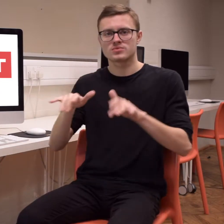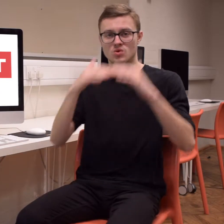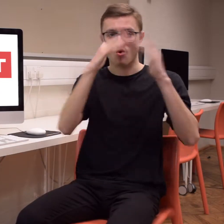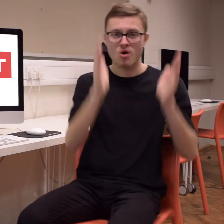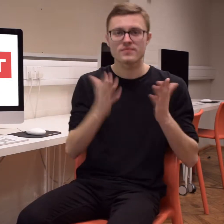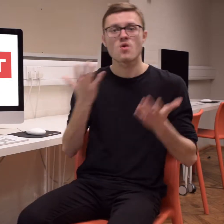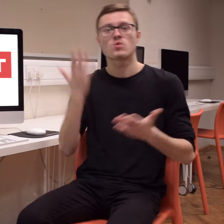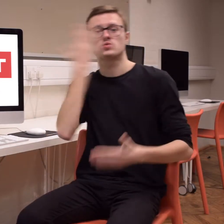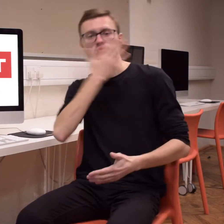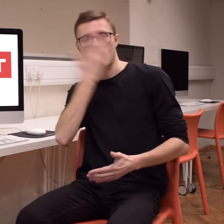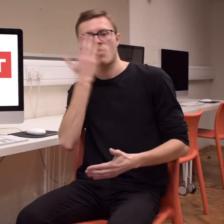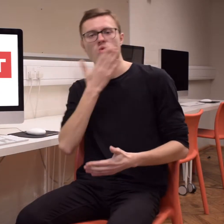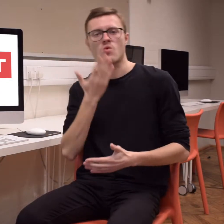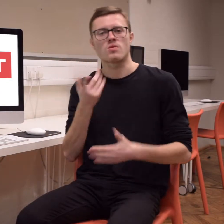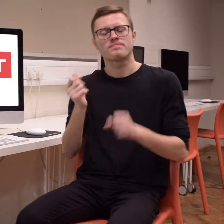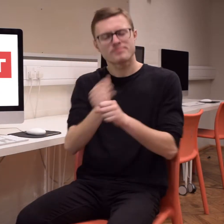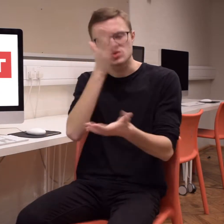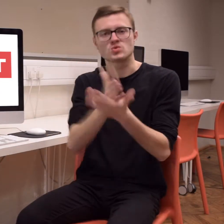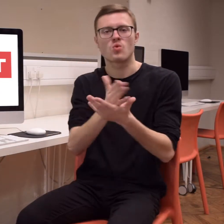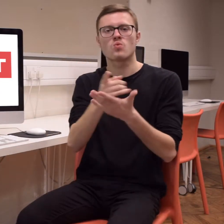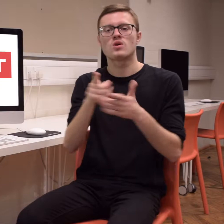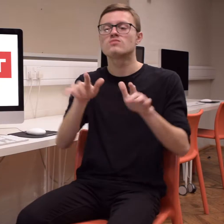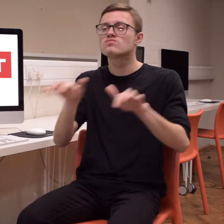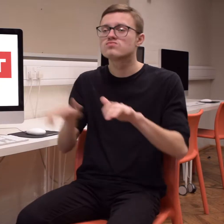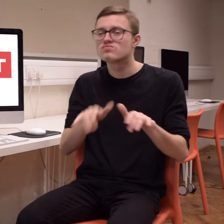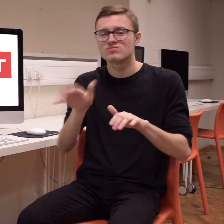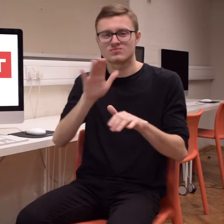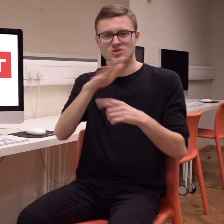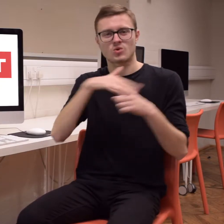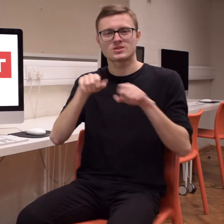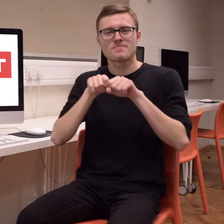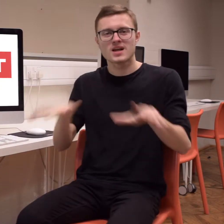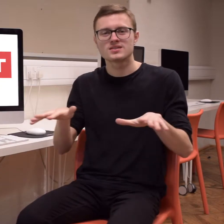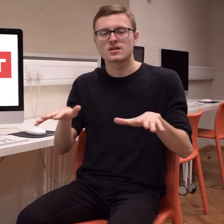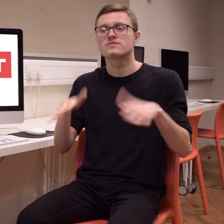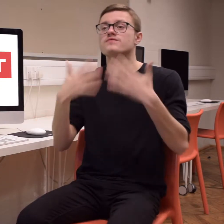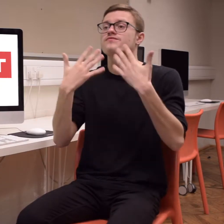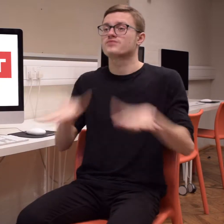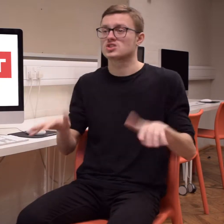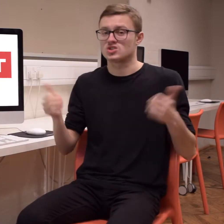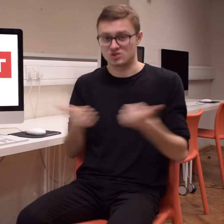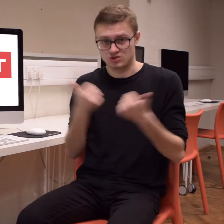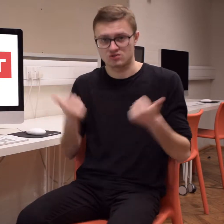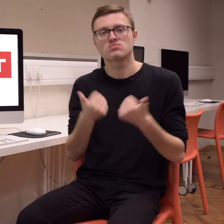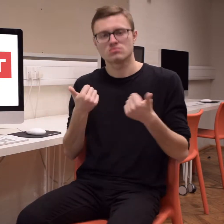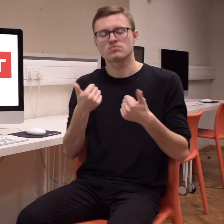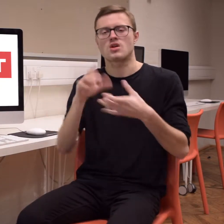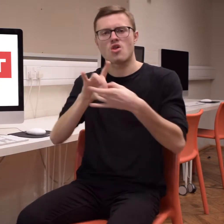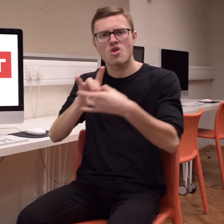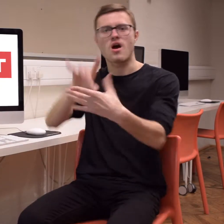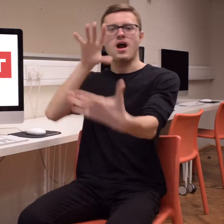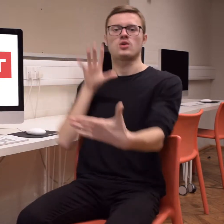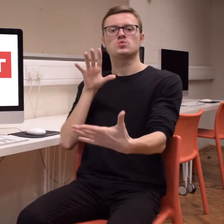computer at home or school) make sure you sign out of the device and any accounts each time you